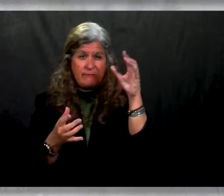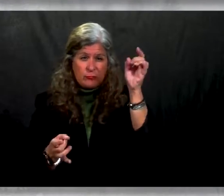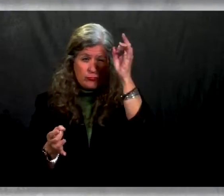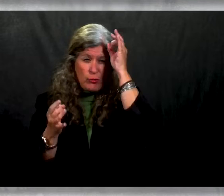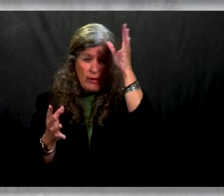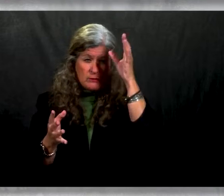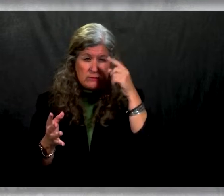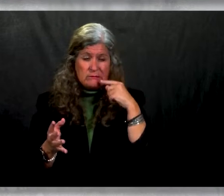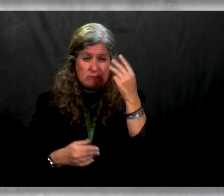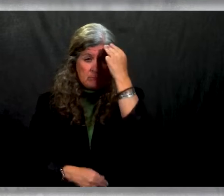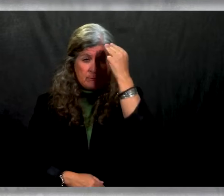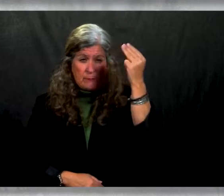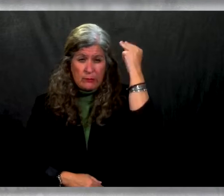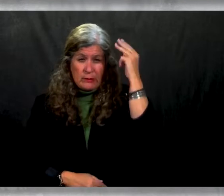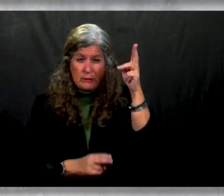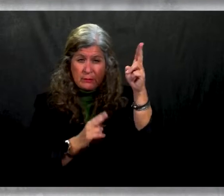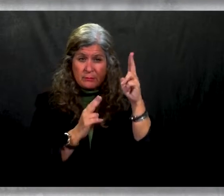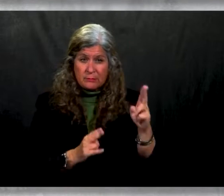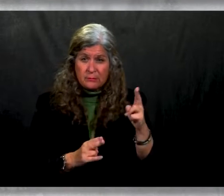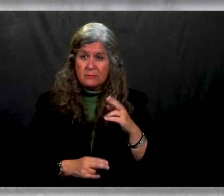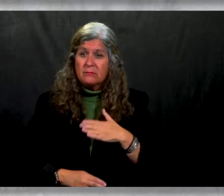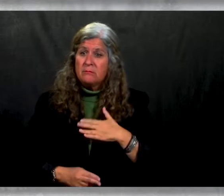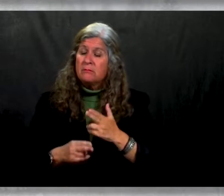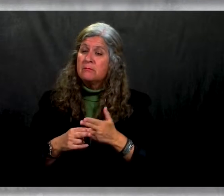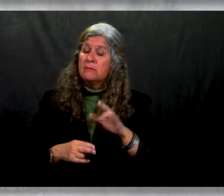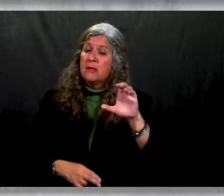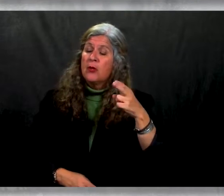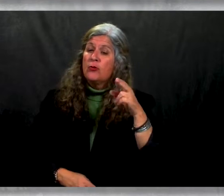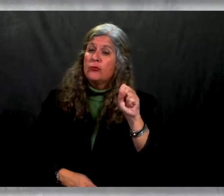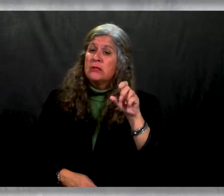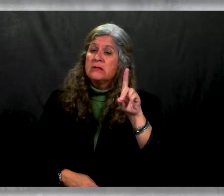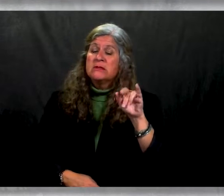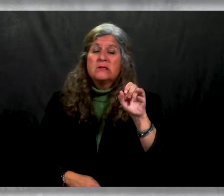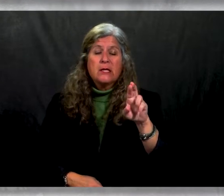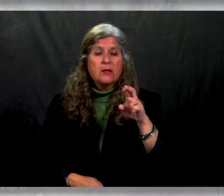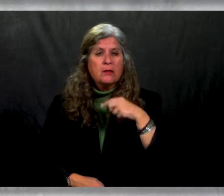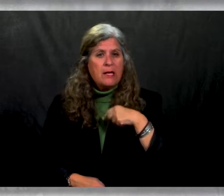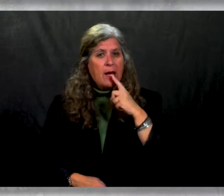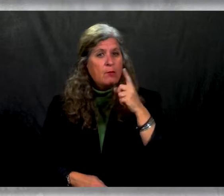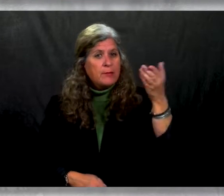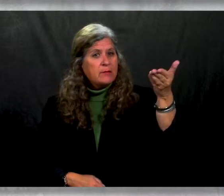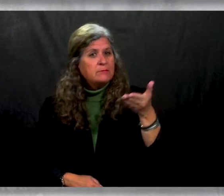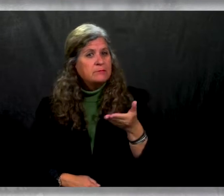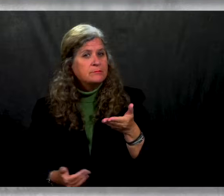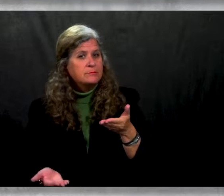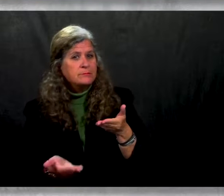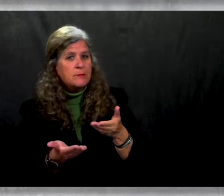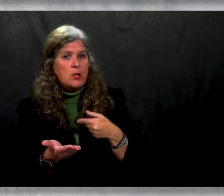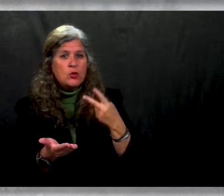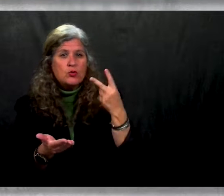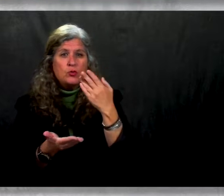My name is Chris Dier, and I'll be your host for The National World War II Museum's two-part Electronic Field Trip on the Holocaust.